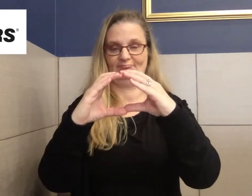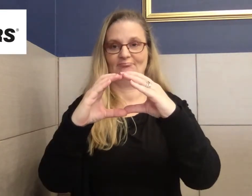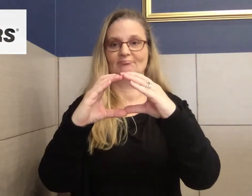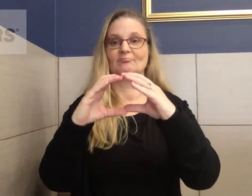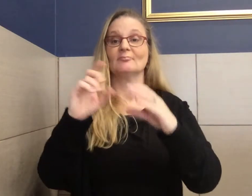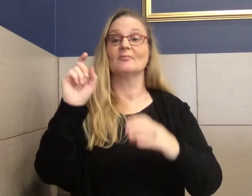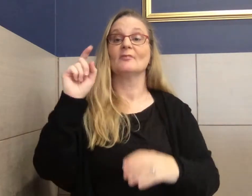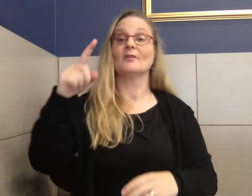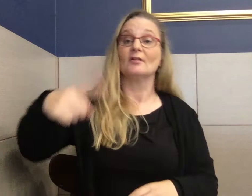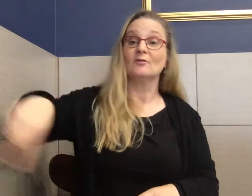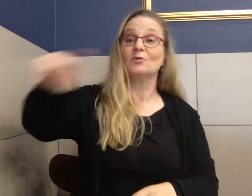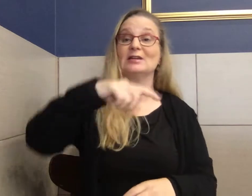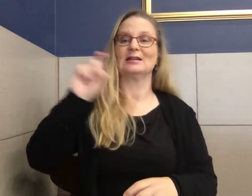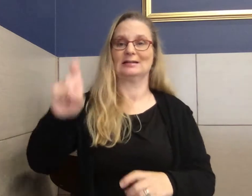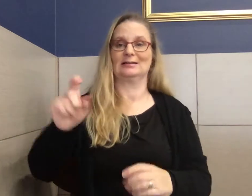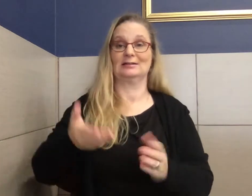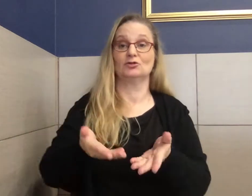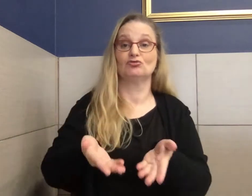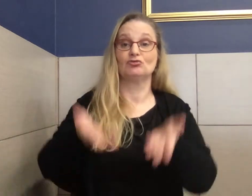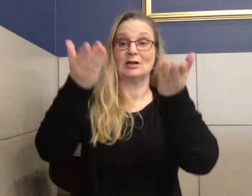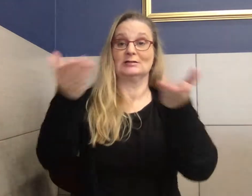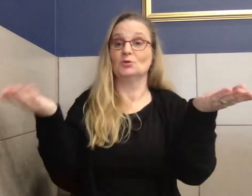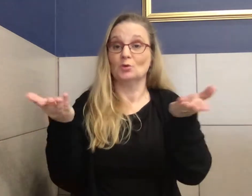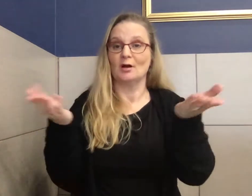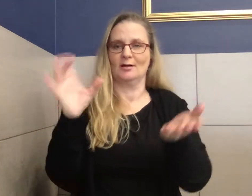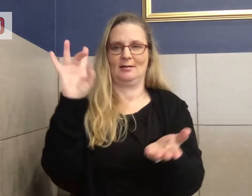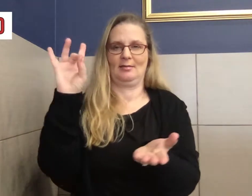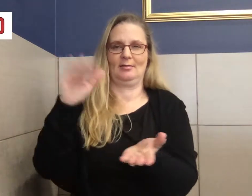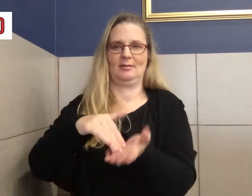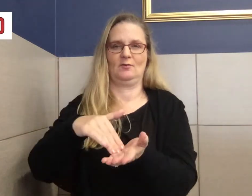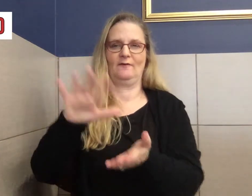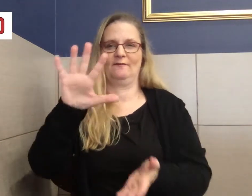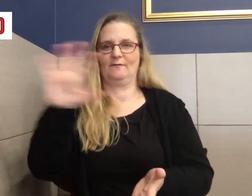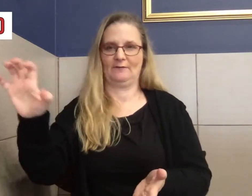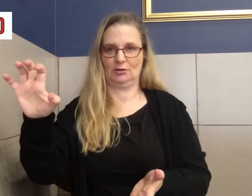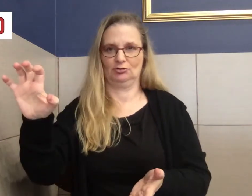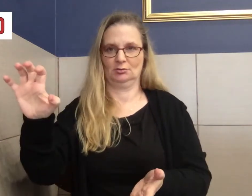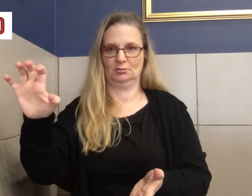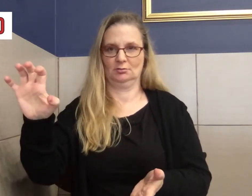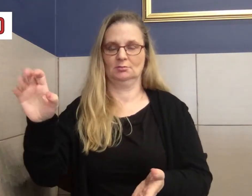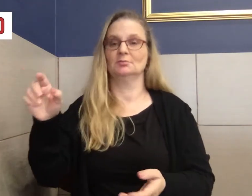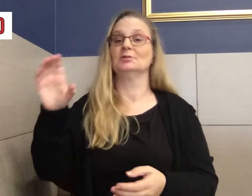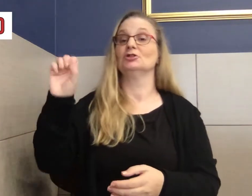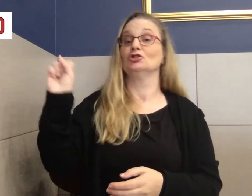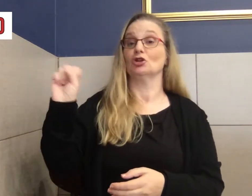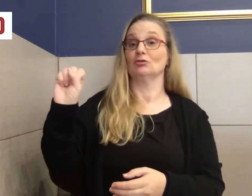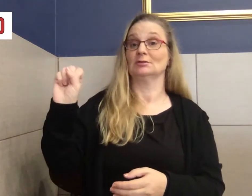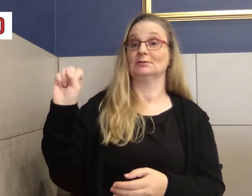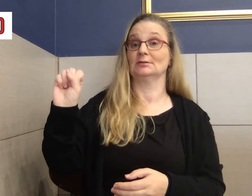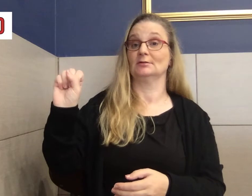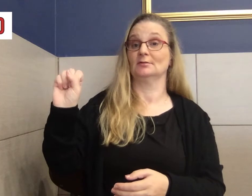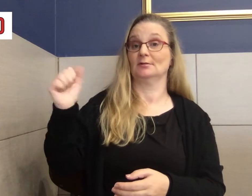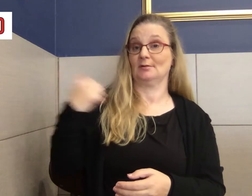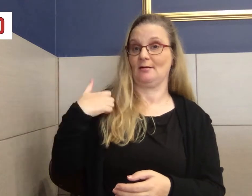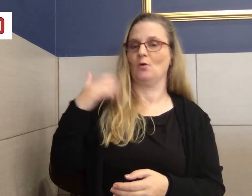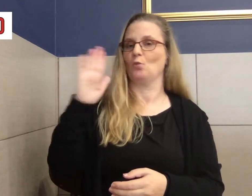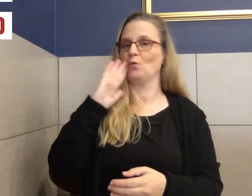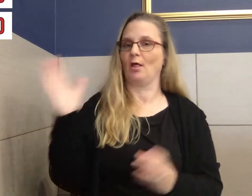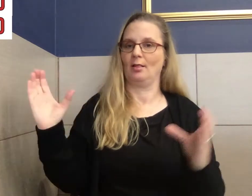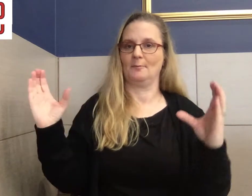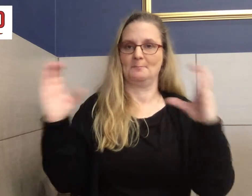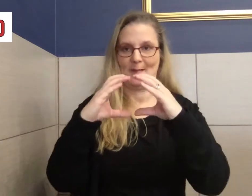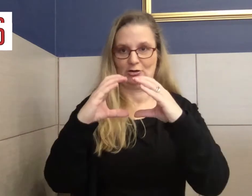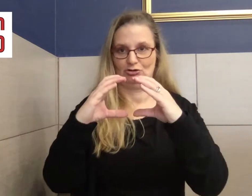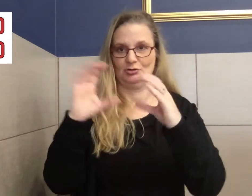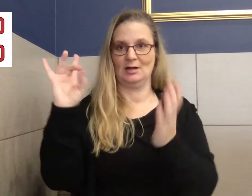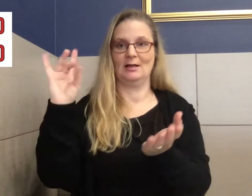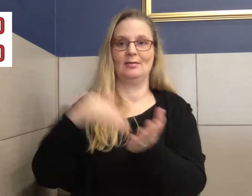So we need to raise $8,500.00 in this GoFundMe and Sorenson Canada will match it.